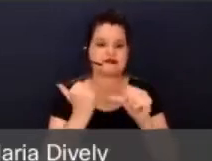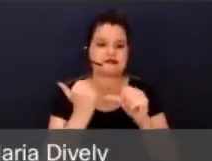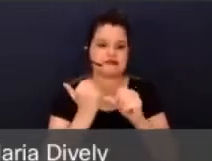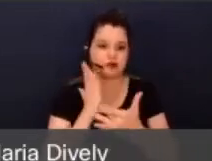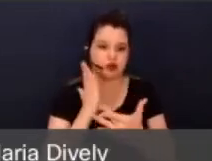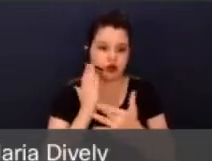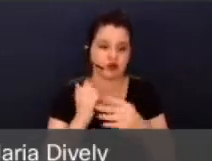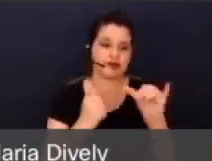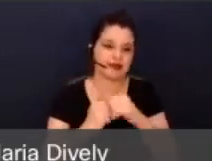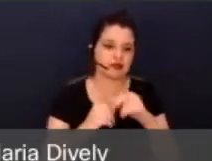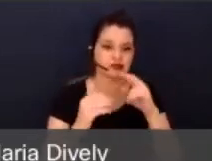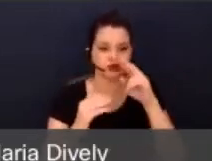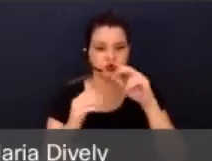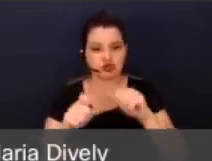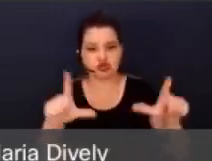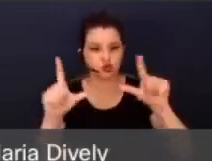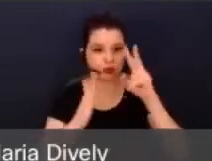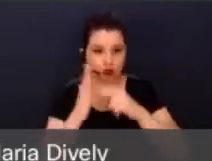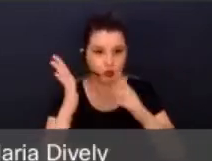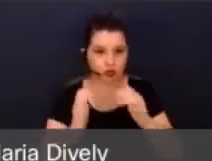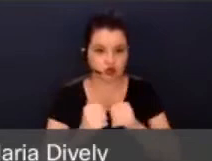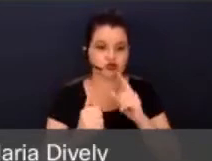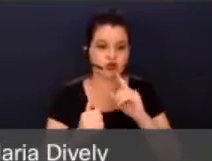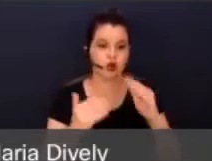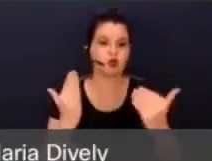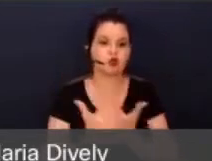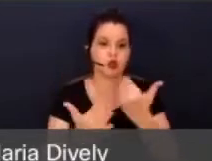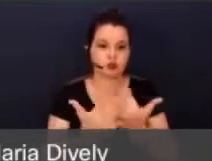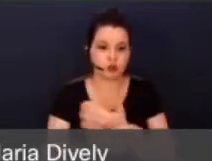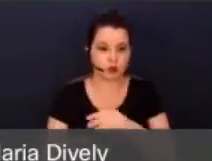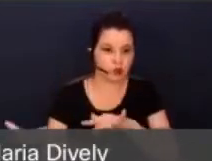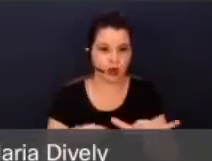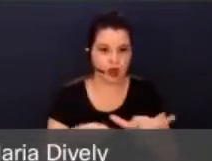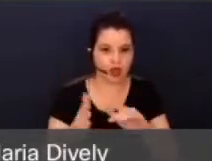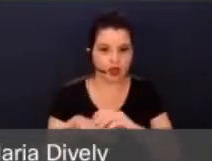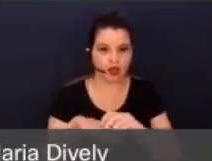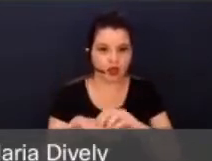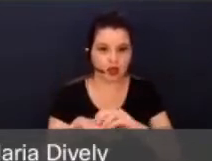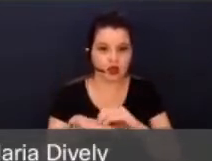such as screen readers or- or Refreshable Braille Displays. Um, it also lets you know if